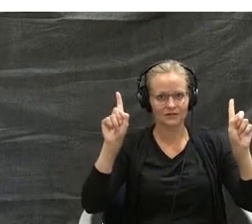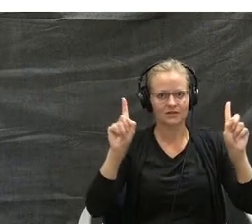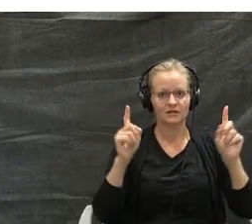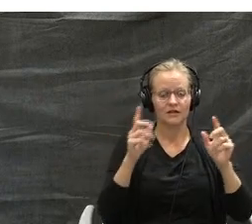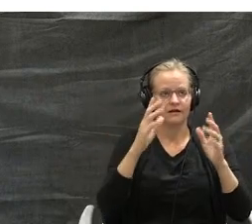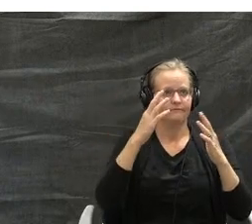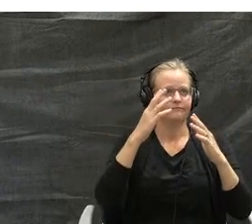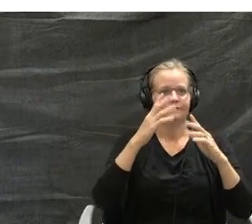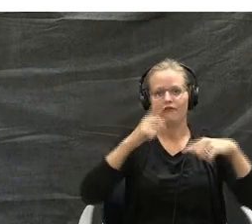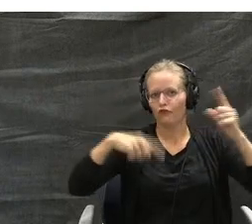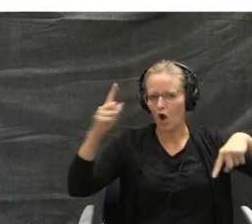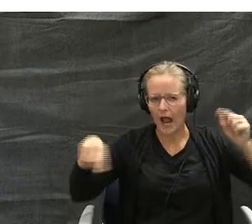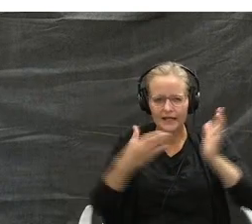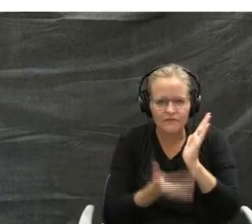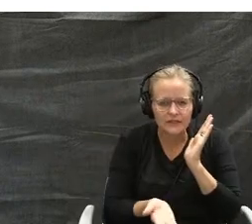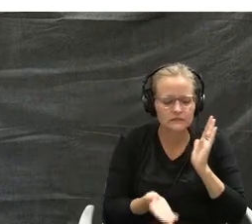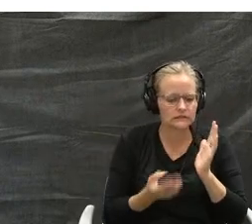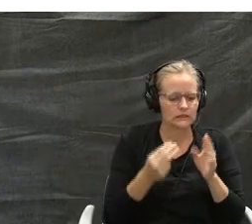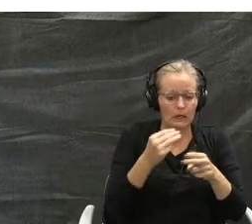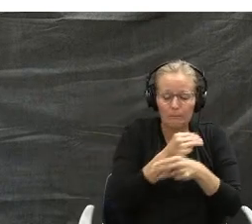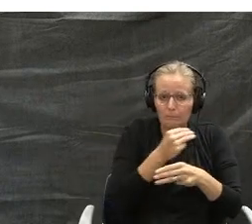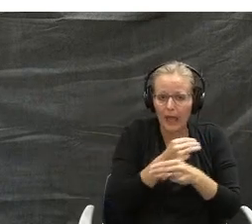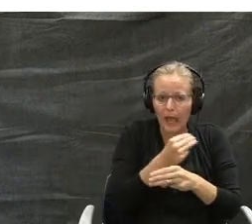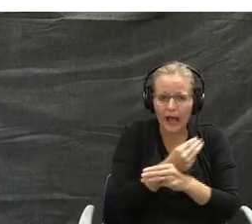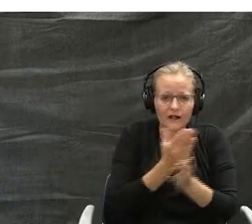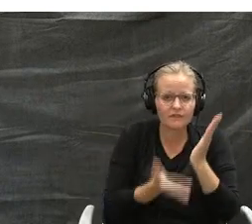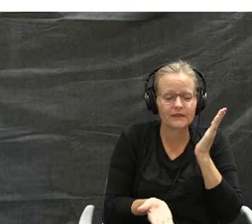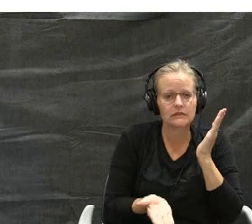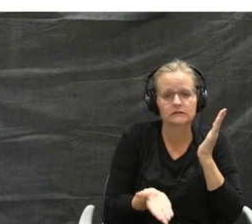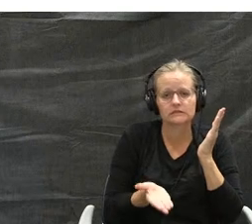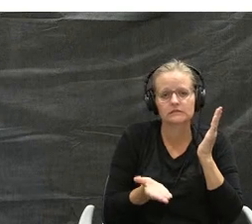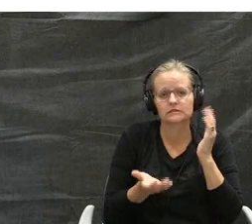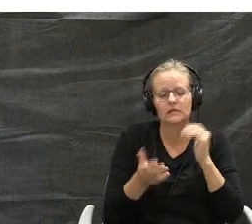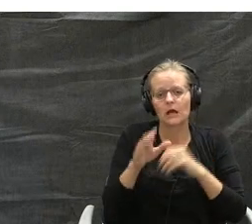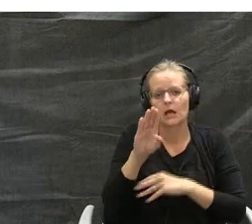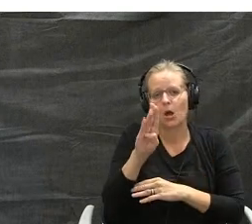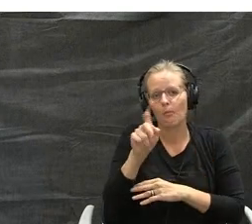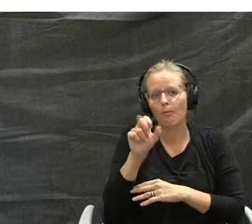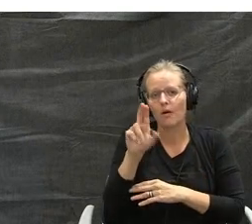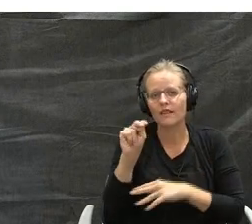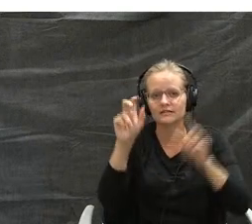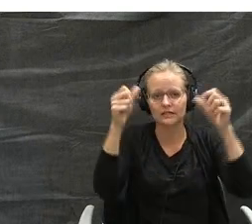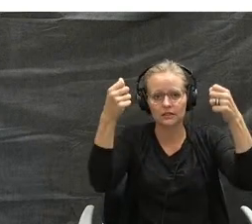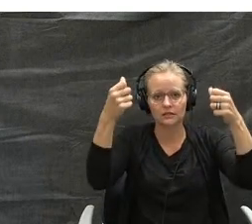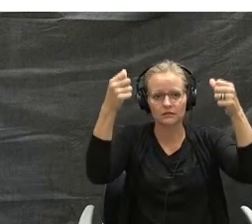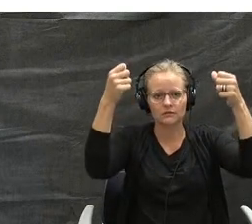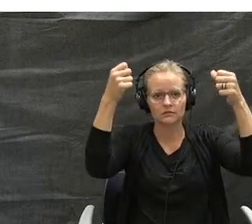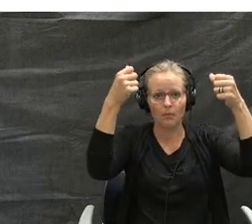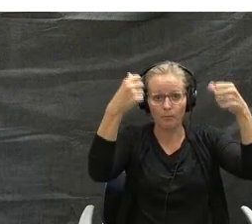cabinets. Math manipulatives bulletin board displays and a few other things. I'm sure I'm missing to pack and unpack takes